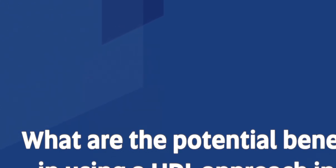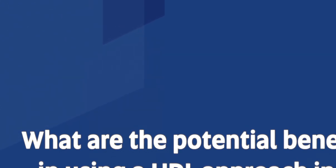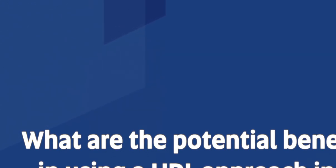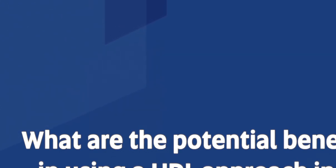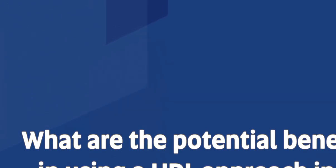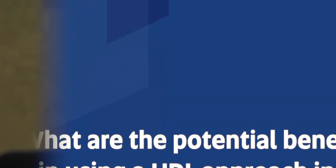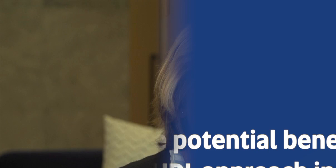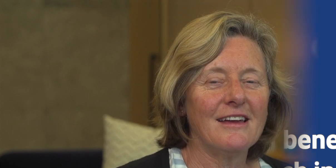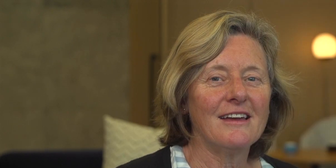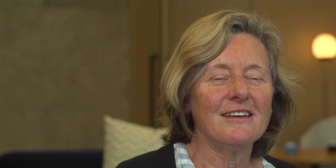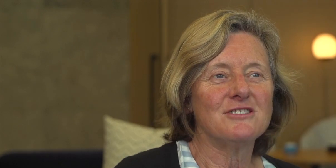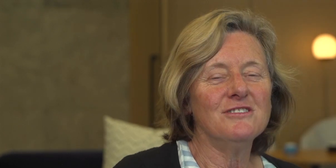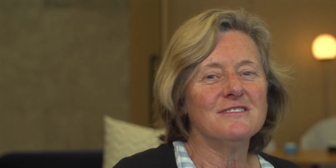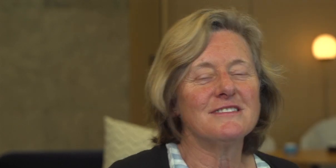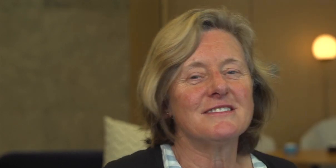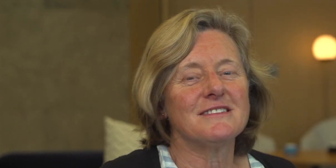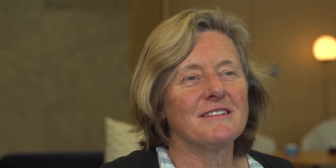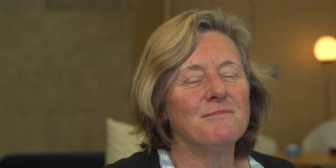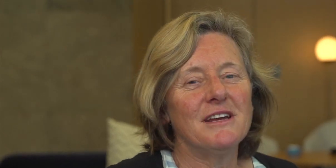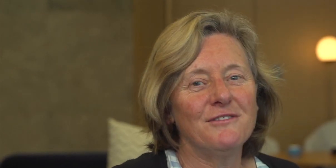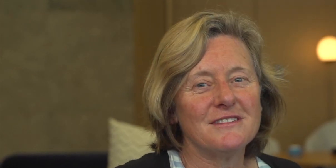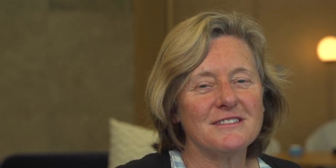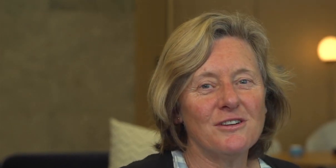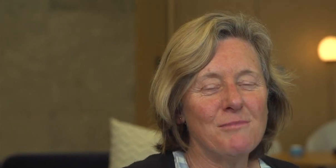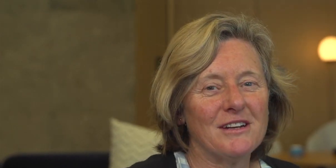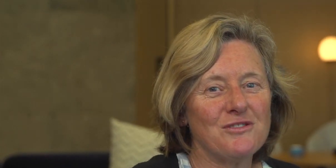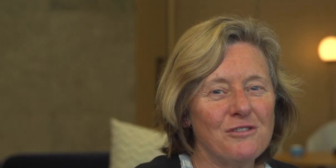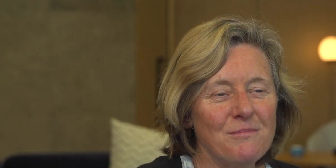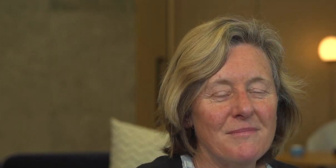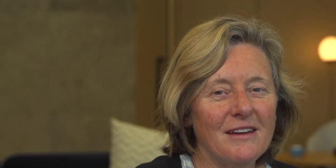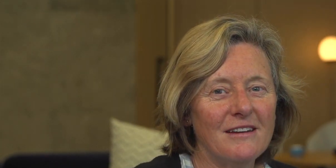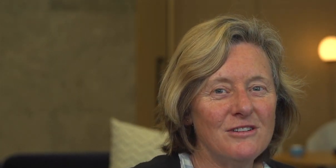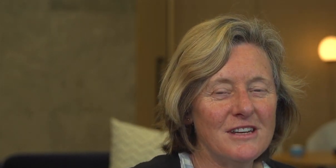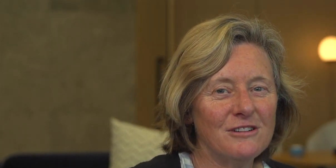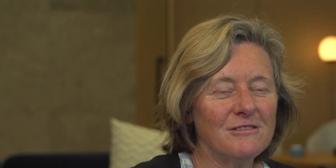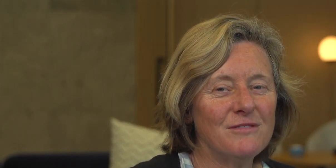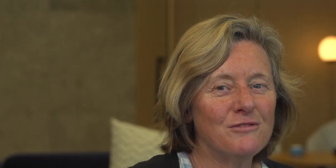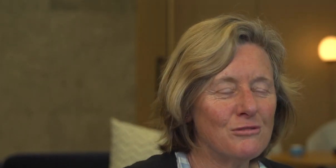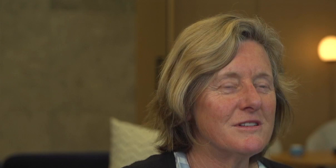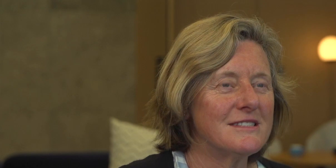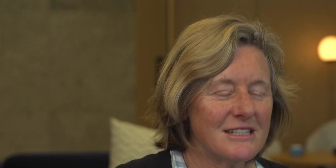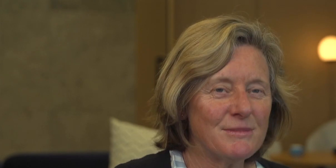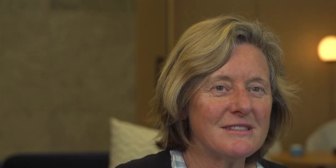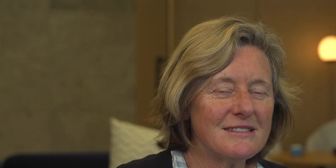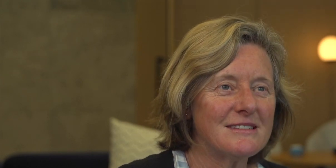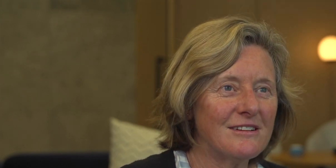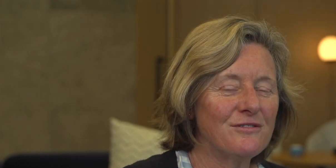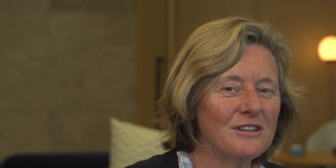Students can benefit so much from UDL informed assessments I feel.